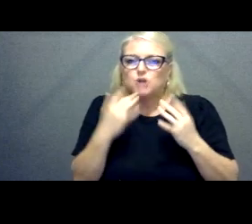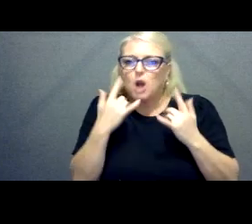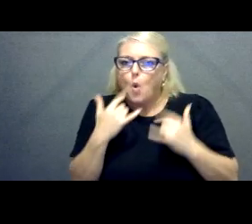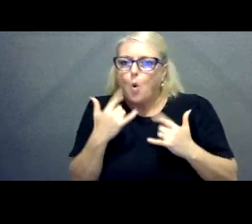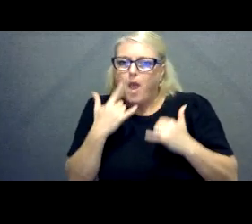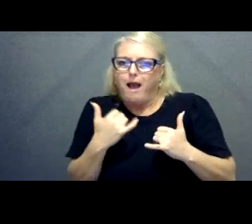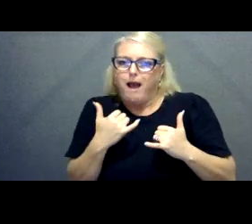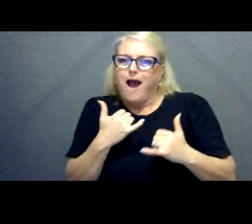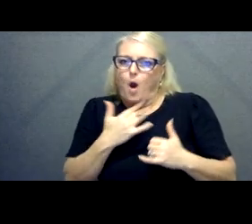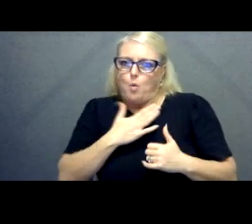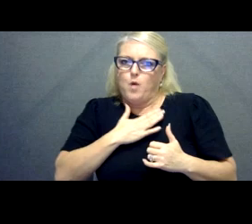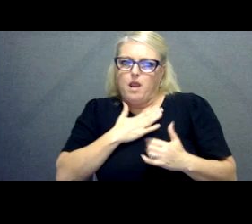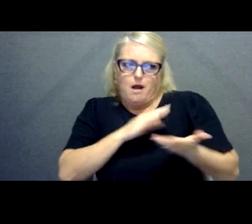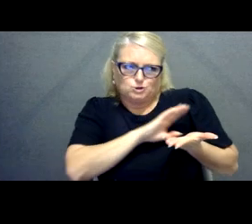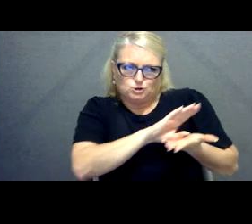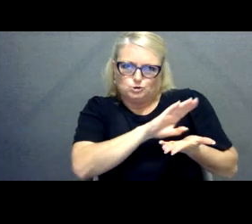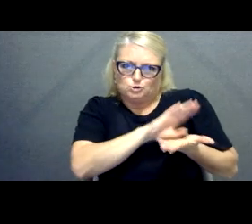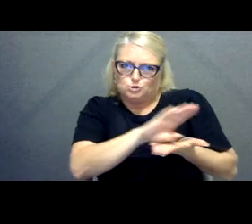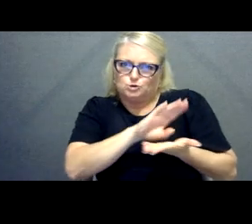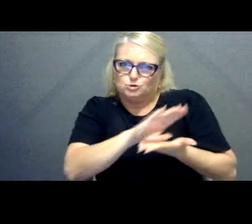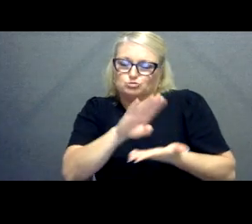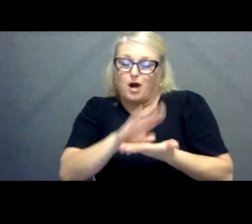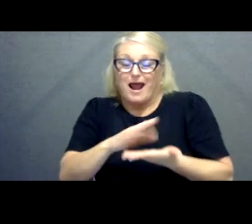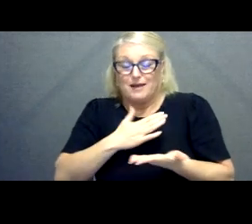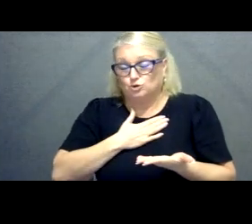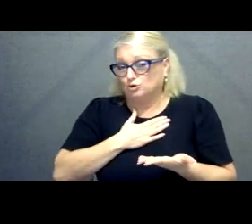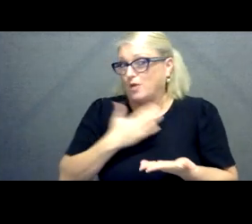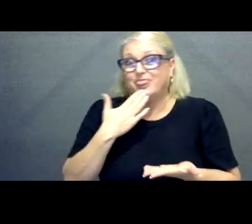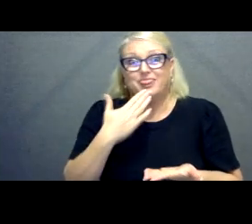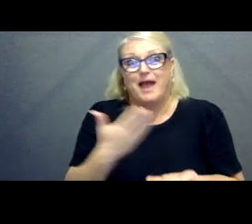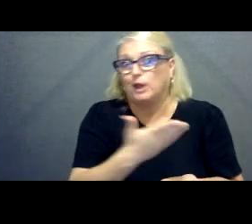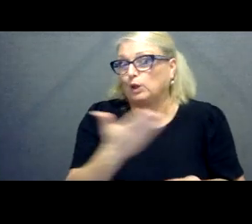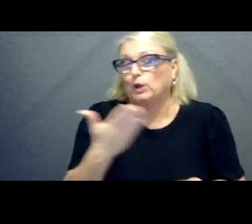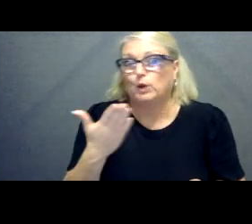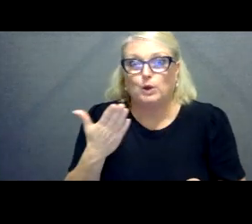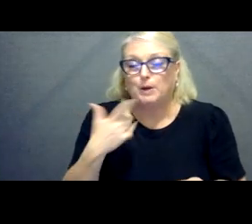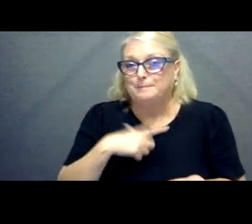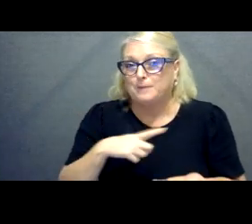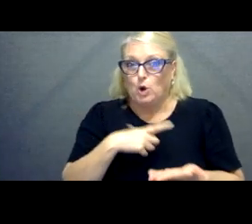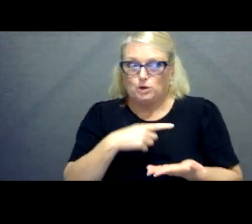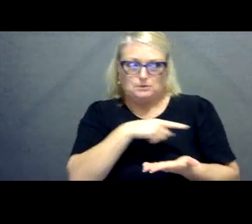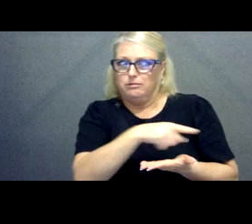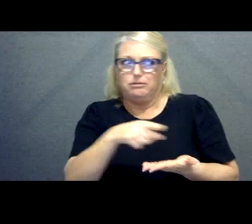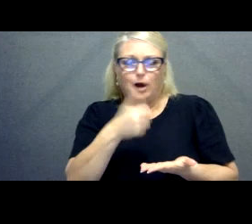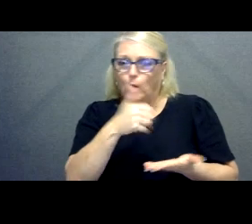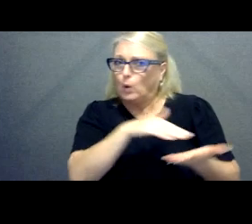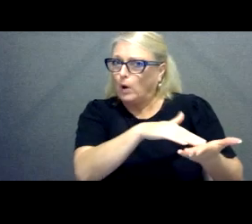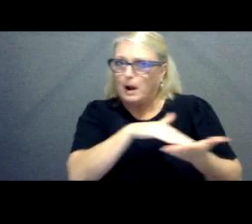all of our services without you um and they assist us to make sure that everyone who's eligible for